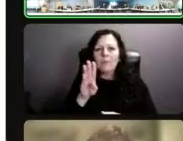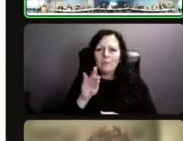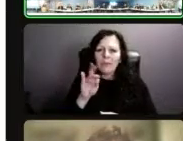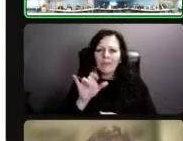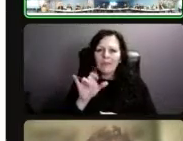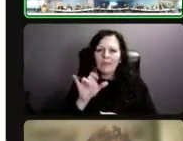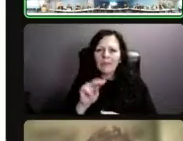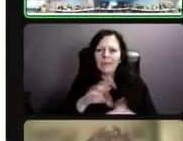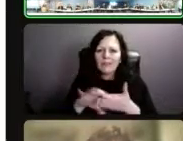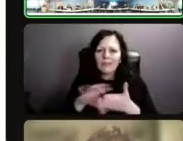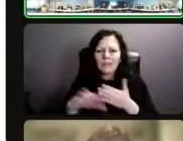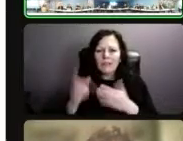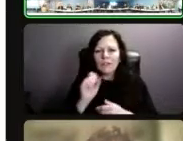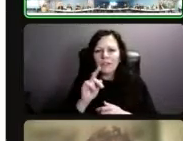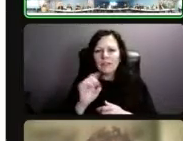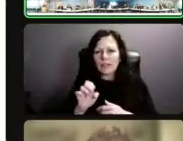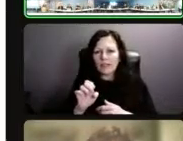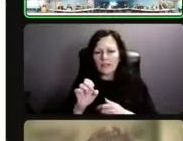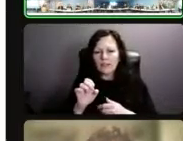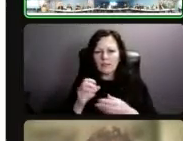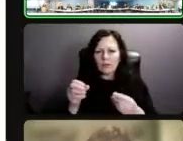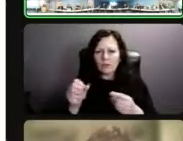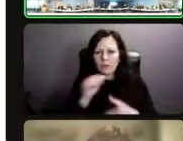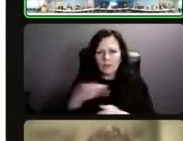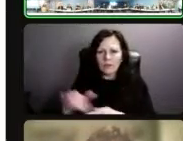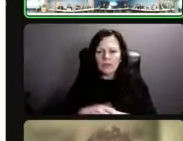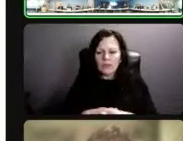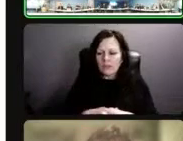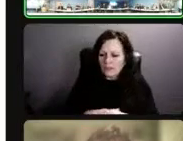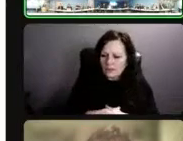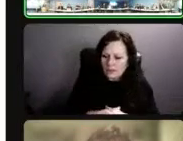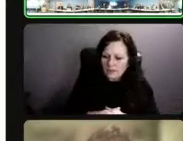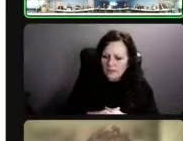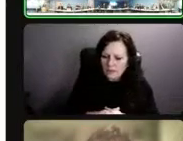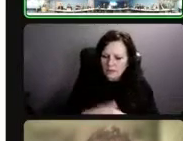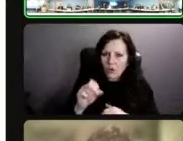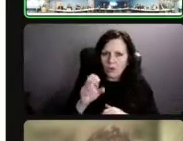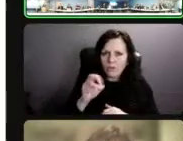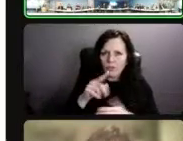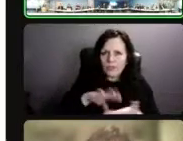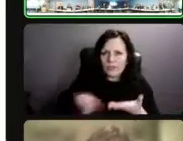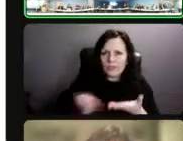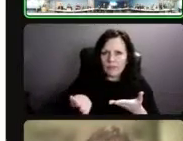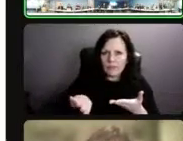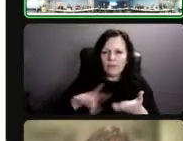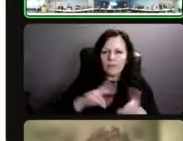THE SUBJECT TO THE PUBLIC. SAMANTHA ONE POINT TWO BILLION